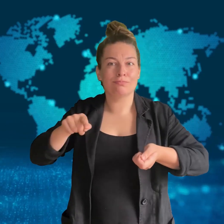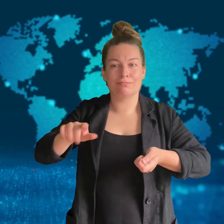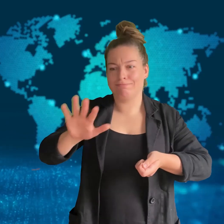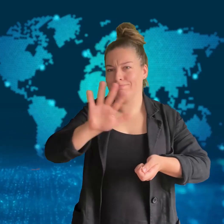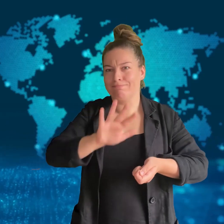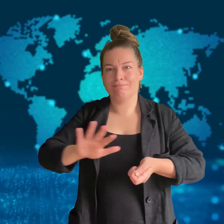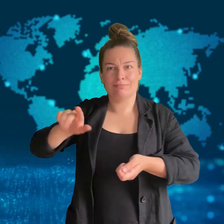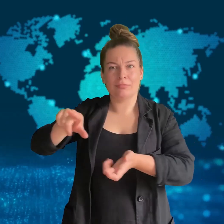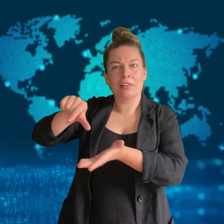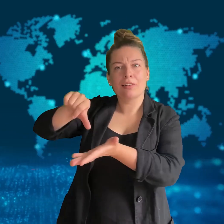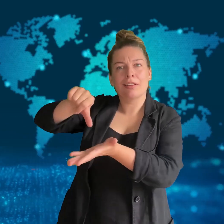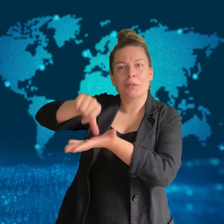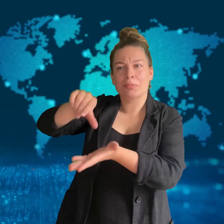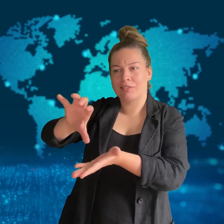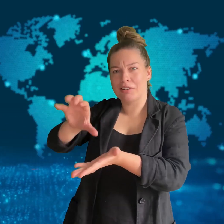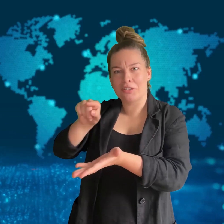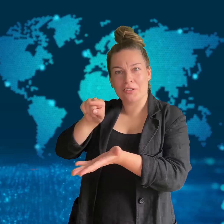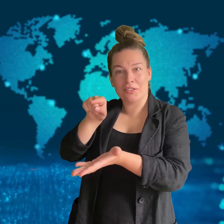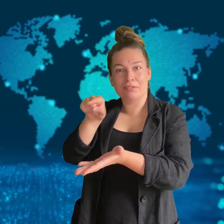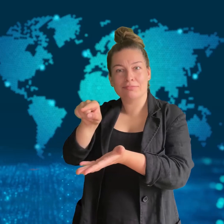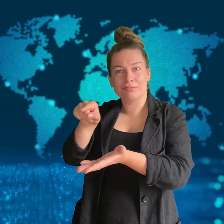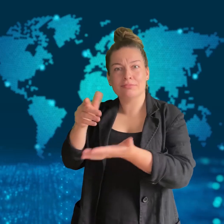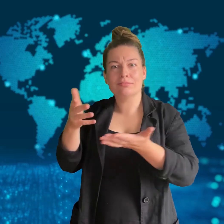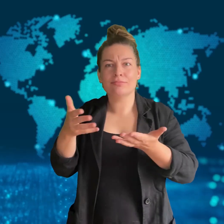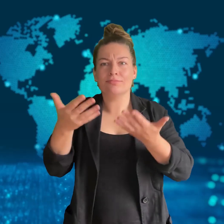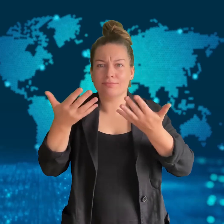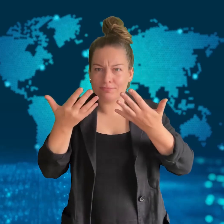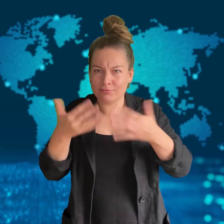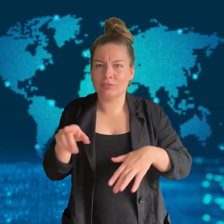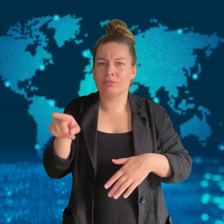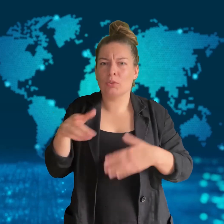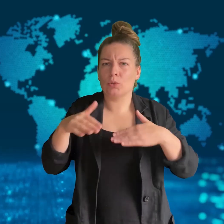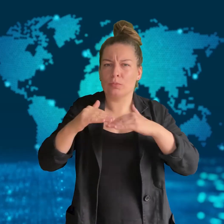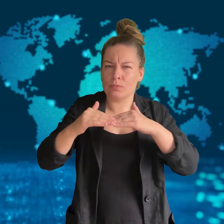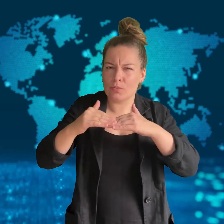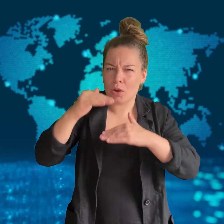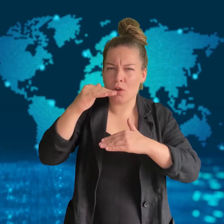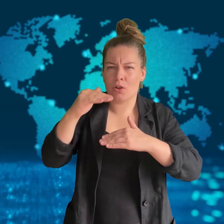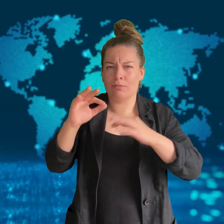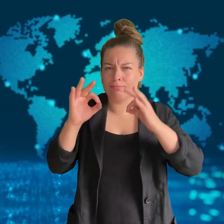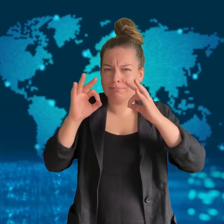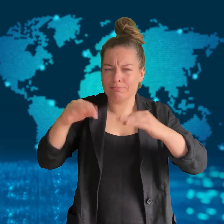a restaurant in the state capital, detailed the abuse by